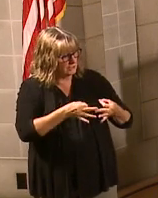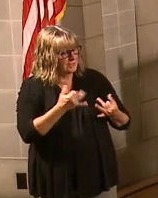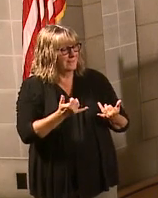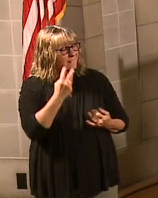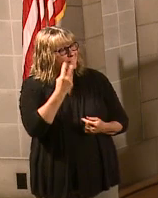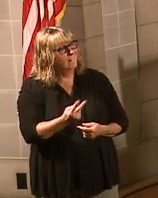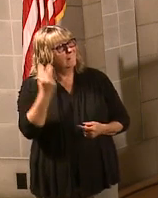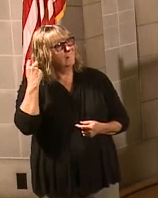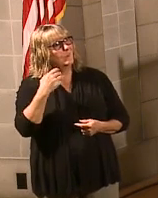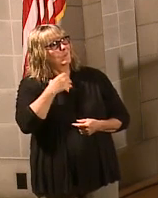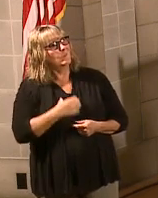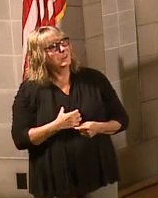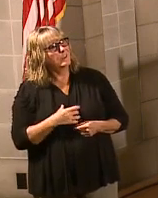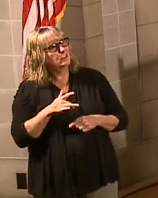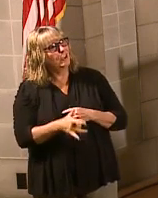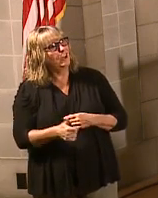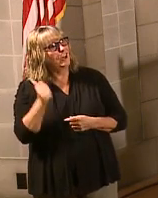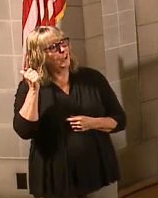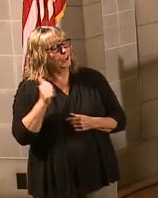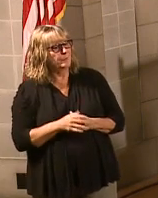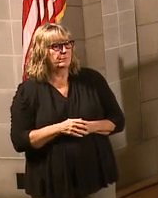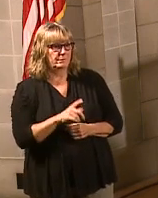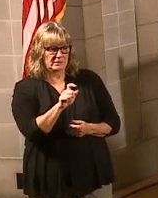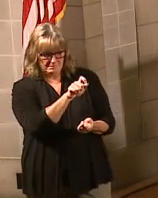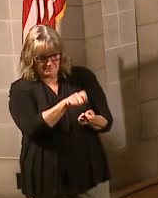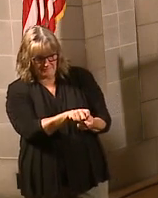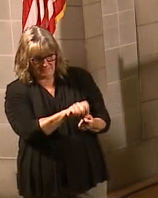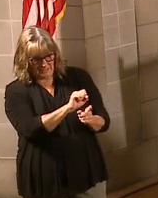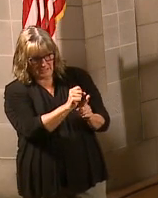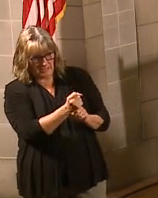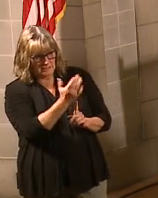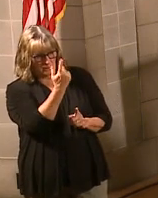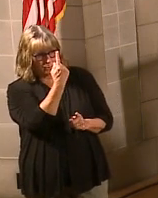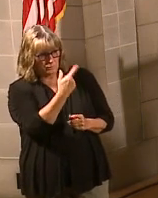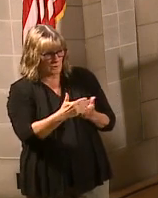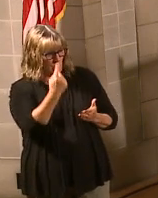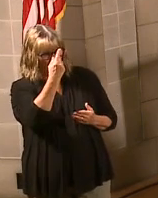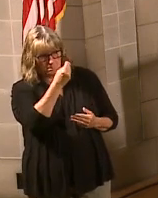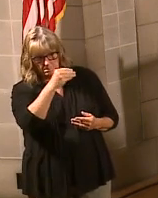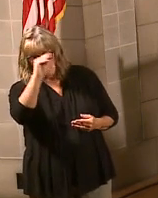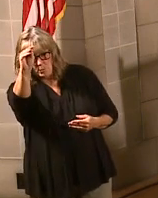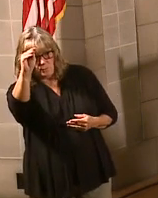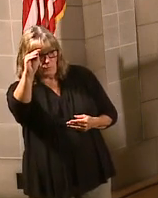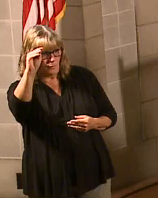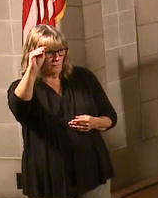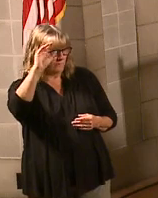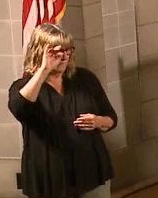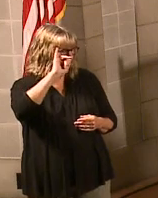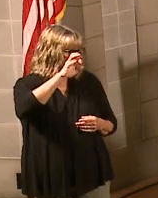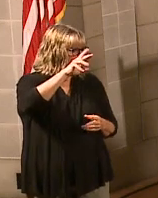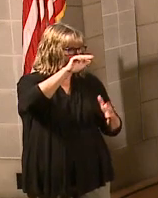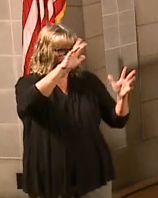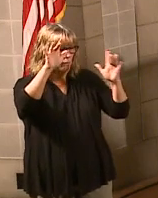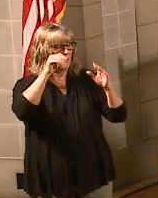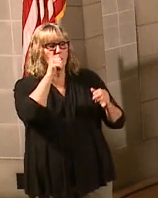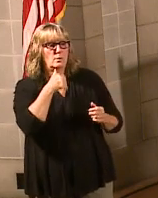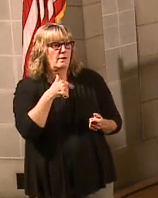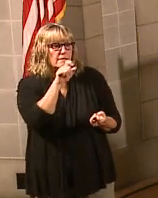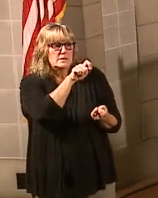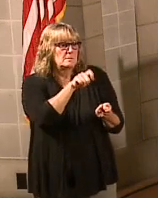NEED THAT MORE ACUTE CARE.